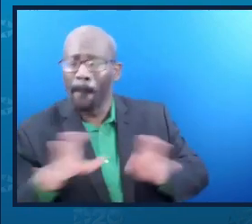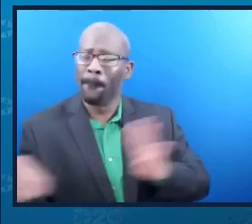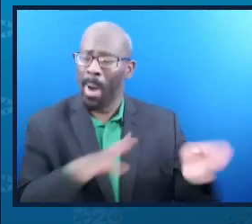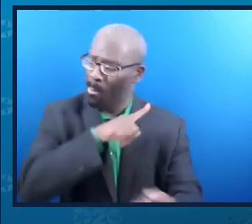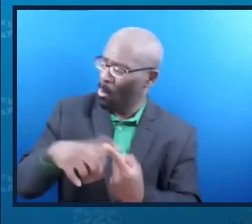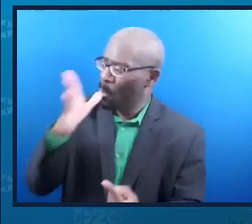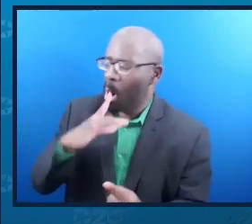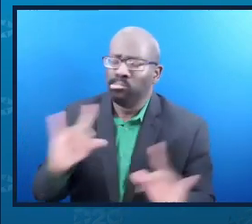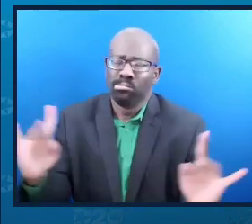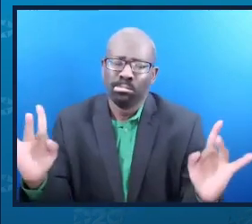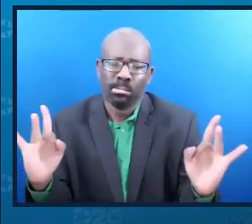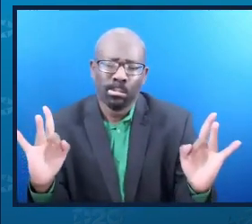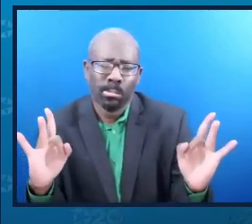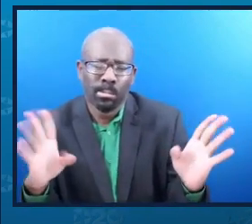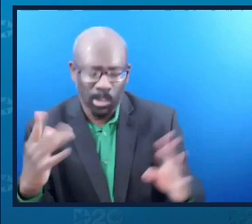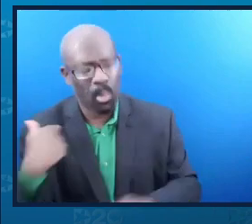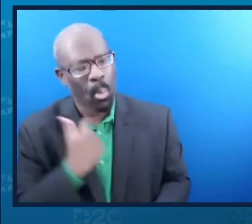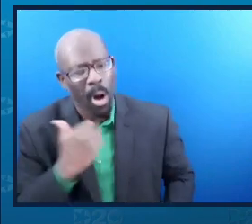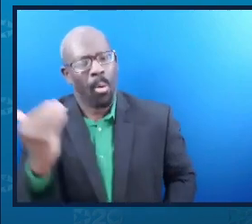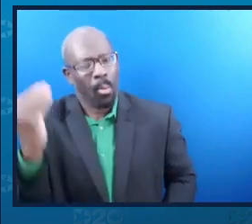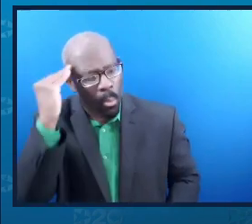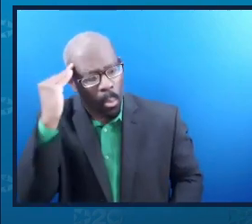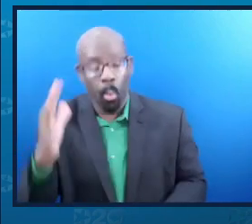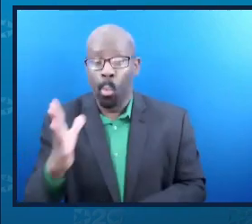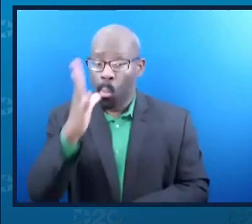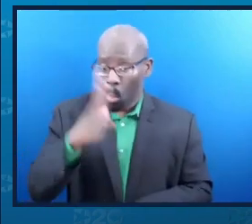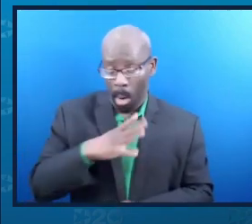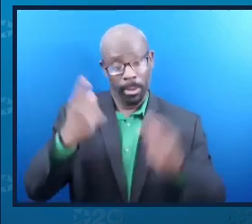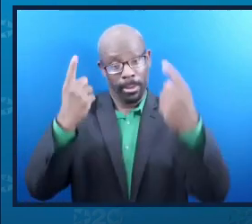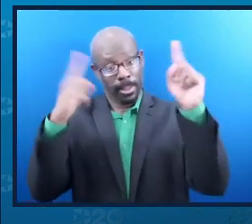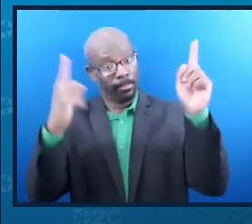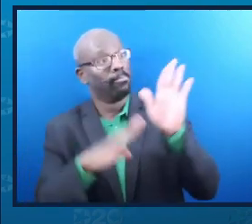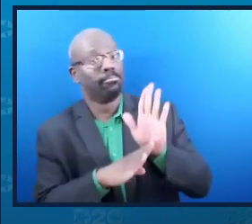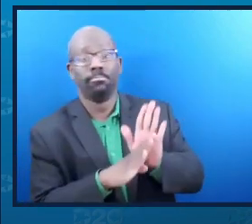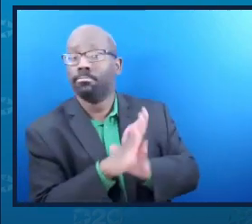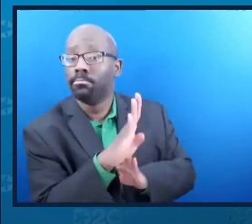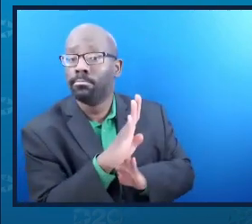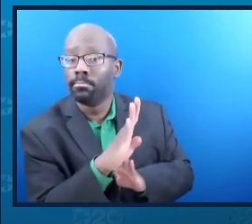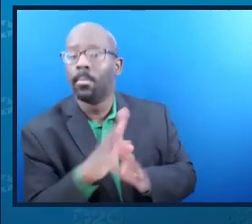WE KNOW WHAT HE DOESN'T. THAT WHEN WOMEN SUCCEED, AMERICA